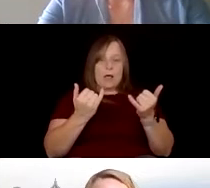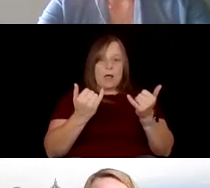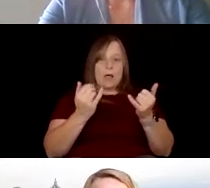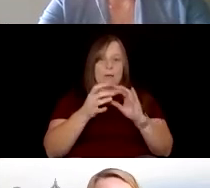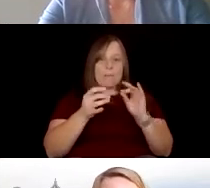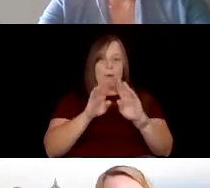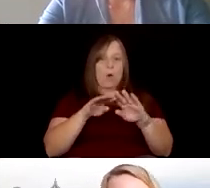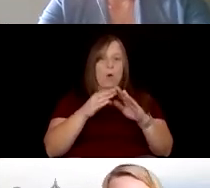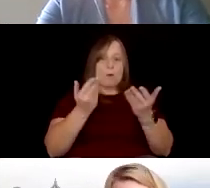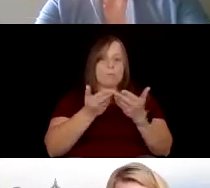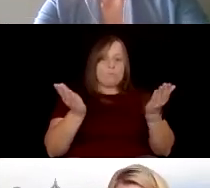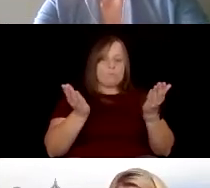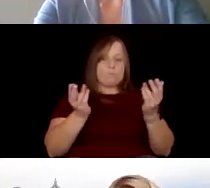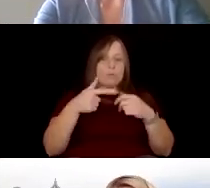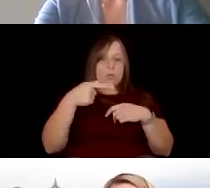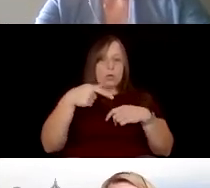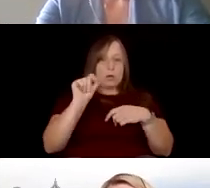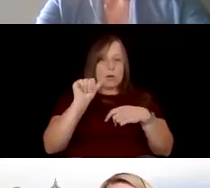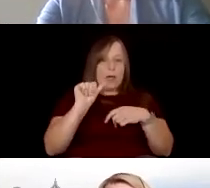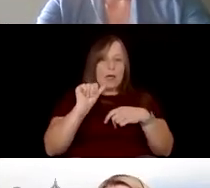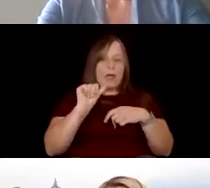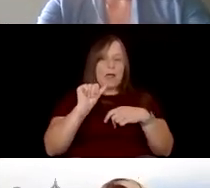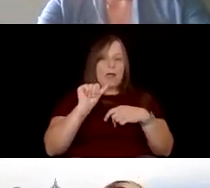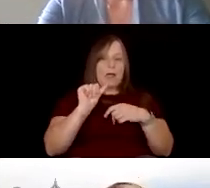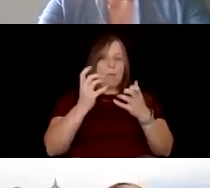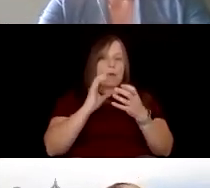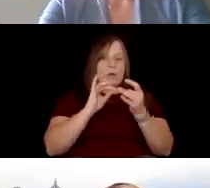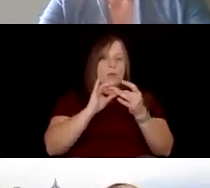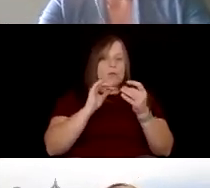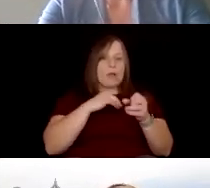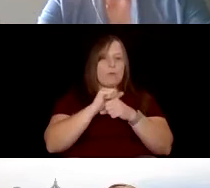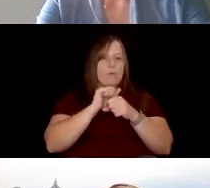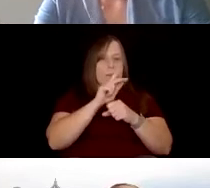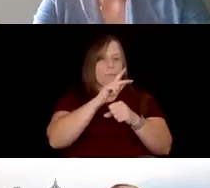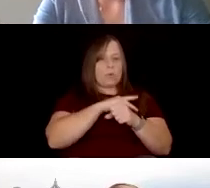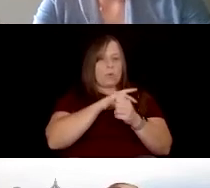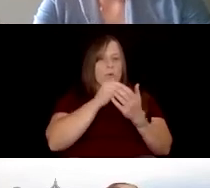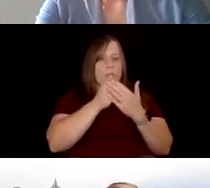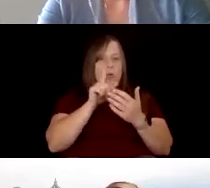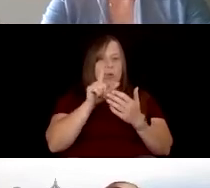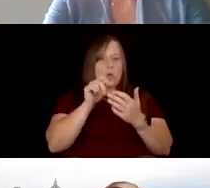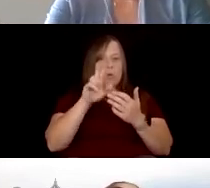I'm gonna open the floor to Q and A. And I wanted to mention that I have been working closely with Loretta Kramer, who's here in the room.